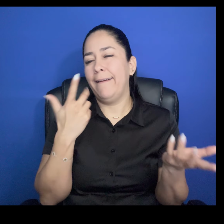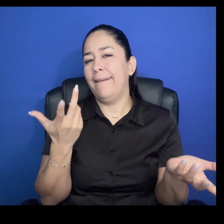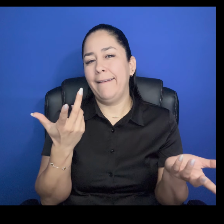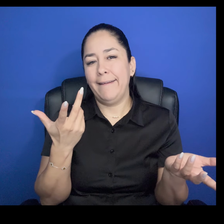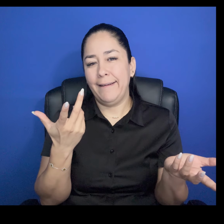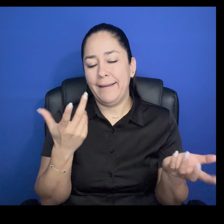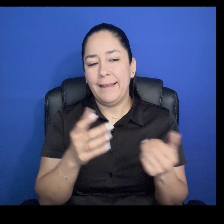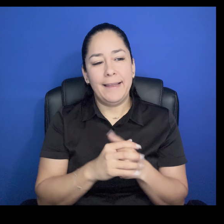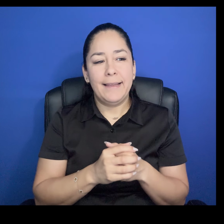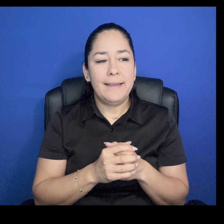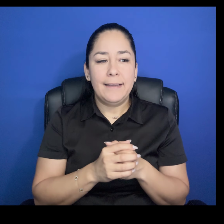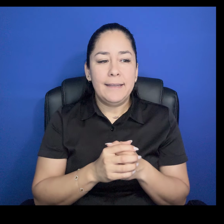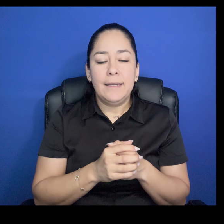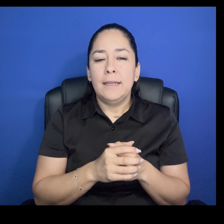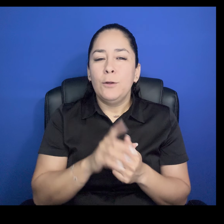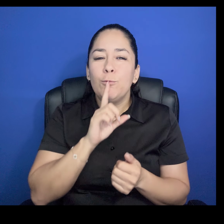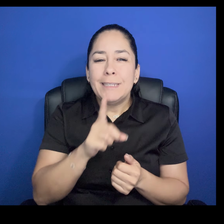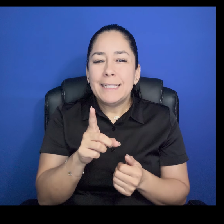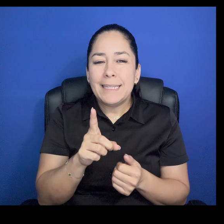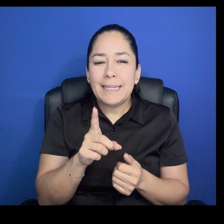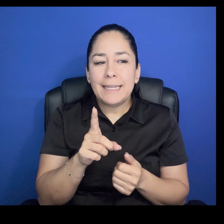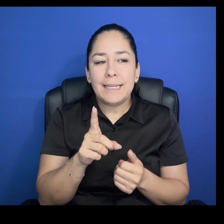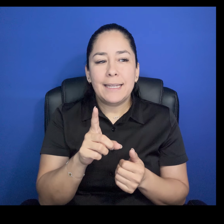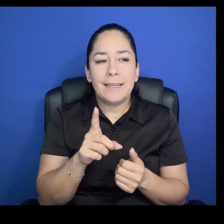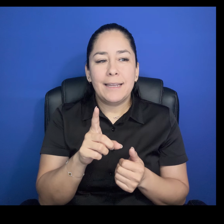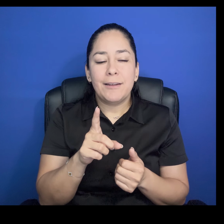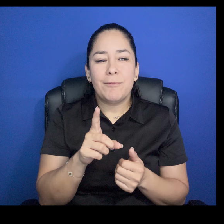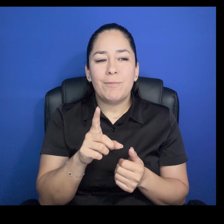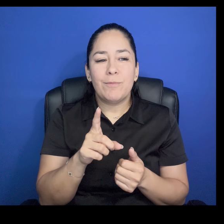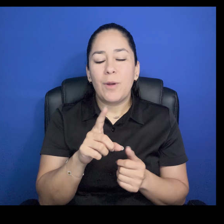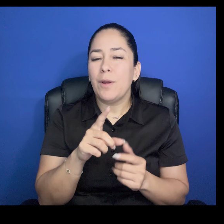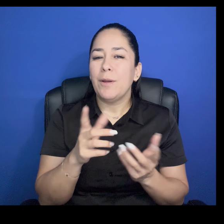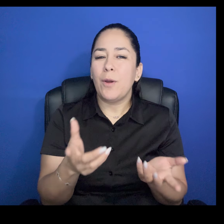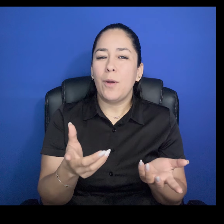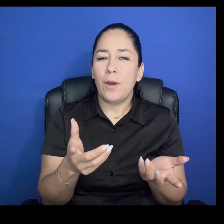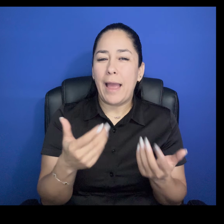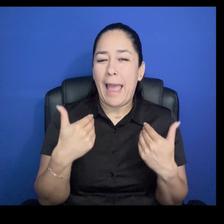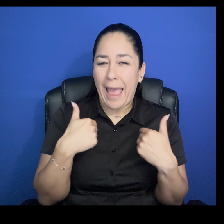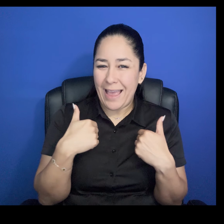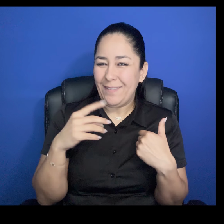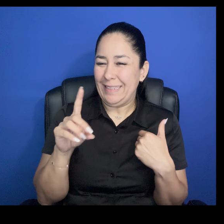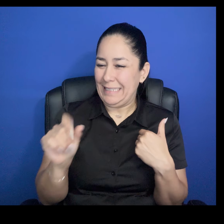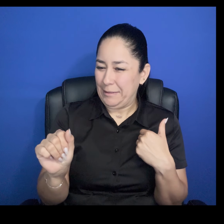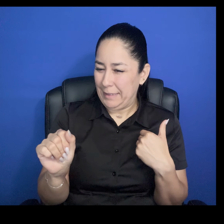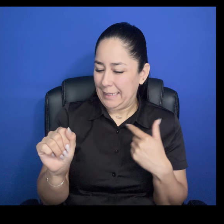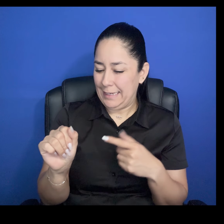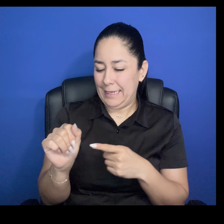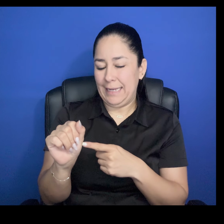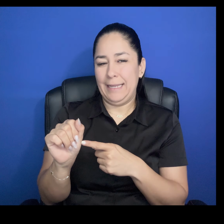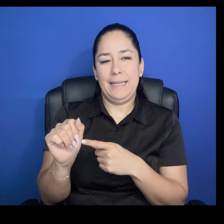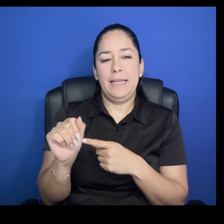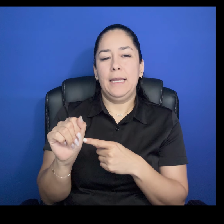Because in reality, it's just something that when you have a disability, it's just like, unless you are